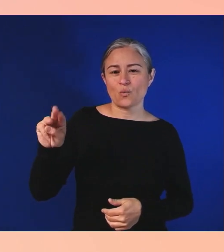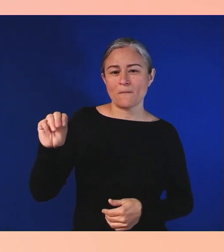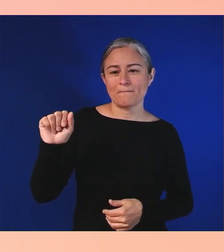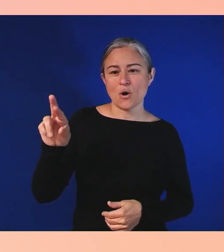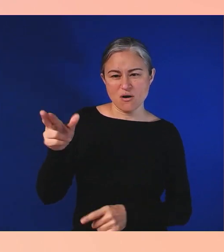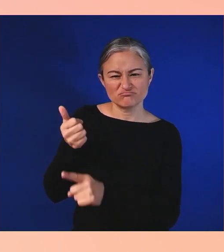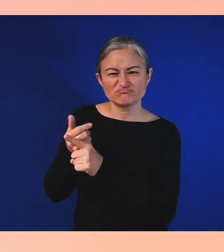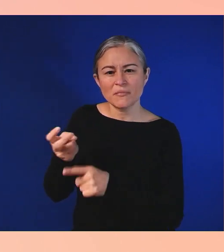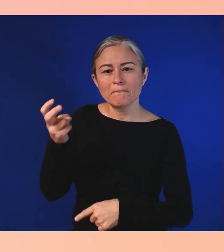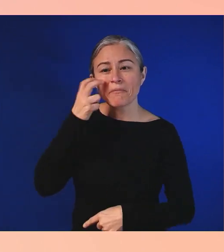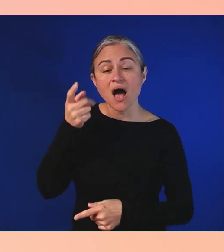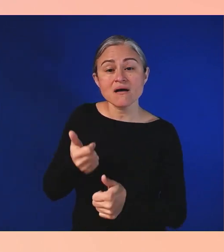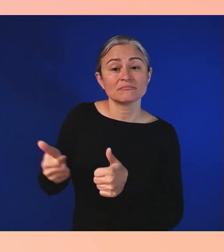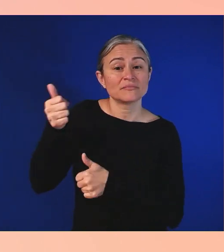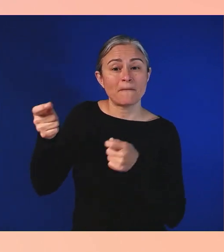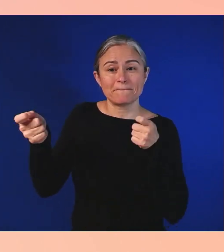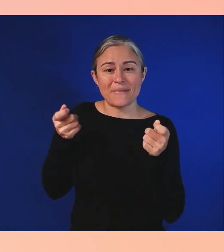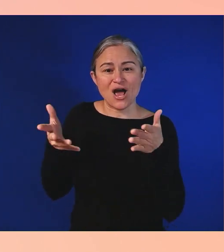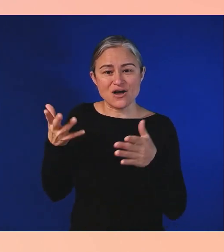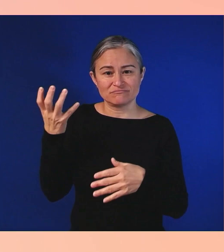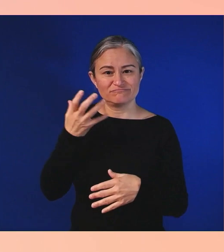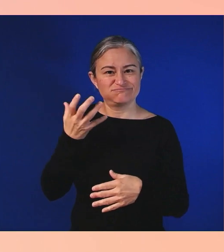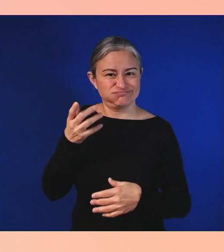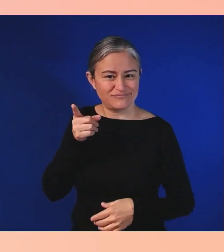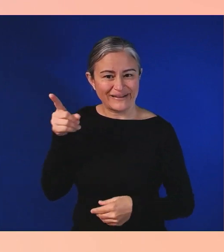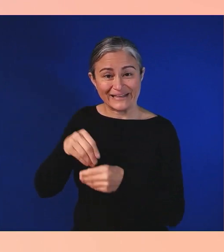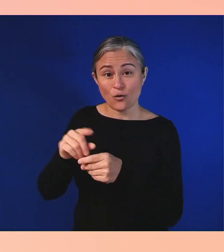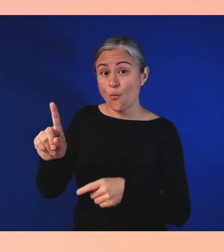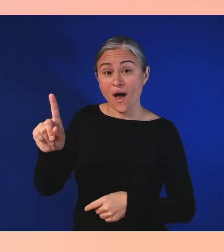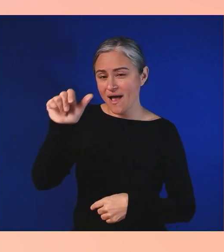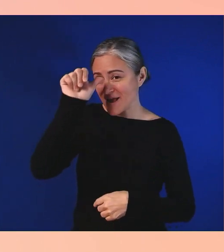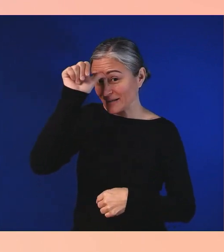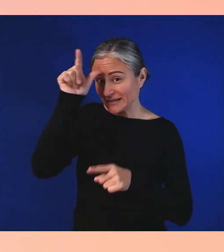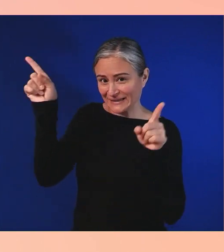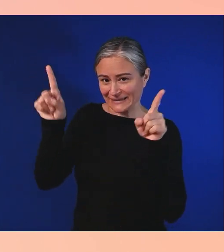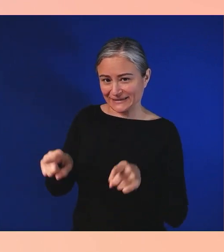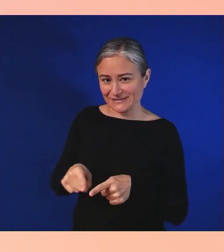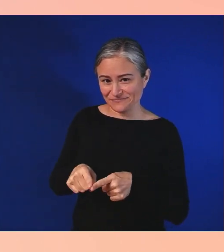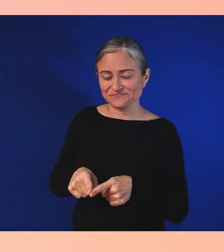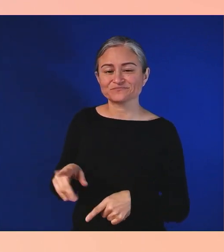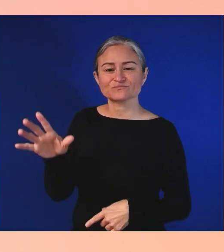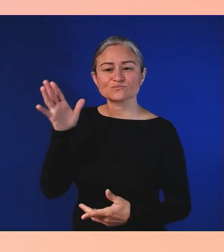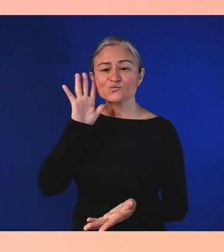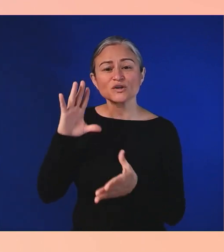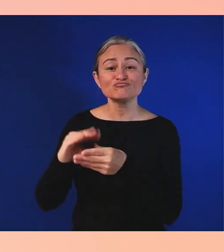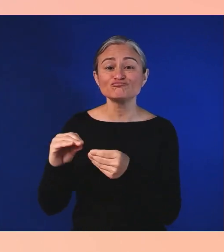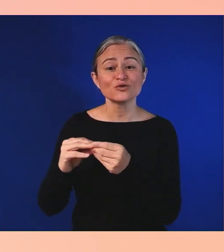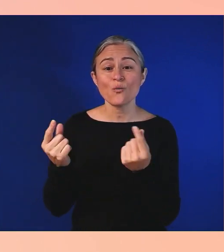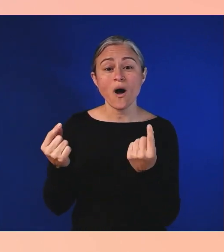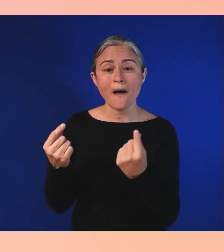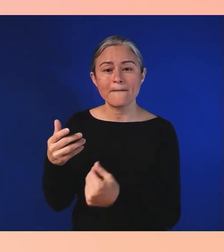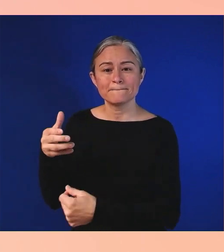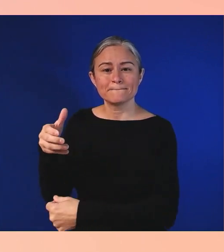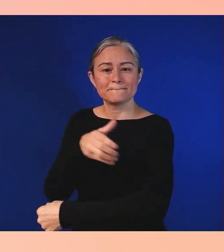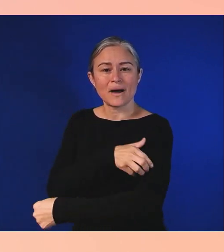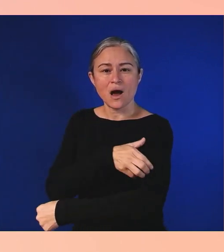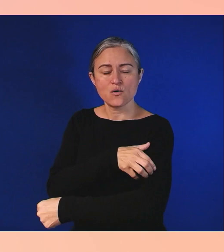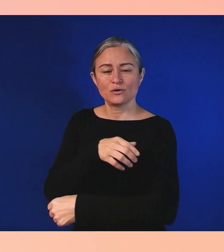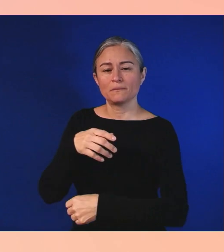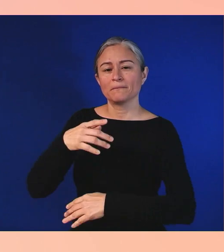PowerPlatform offers a suite of business applications for enterprise, including Power Apps, a low-code, no-code platform that Ram